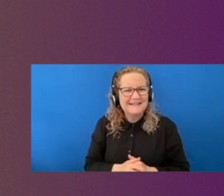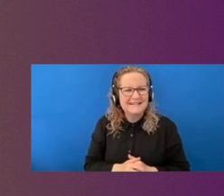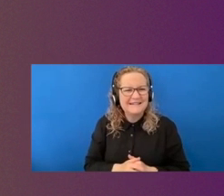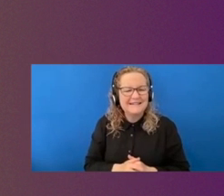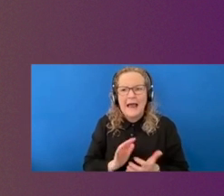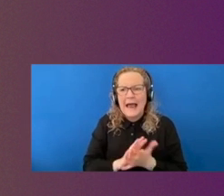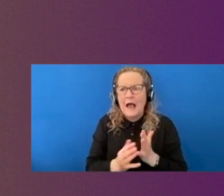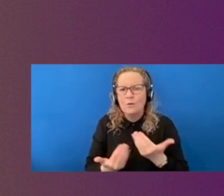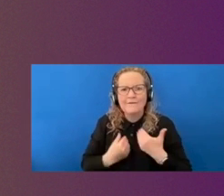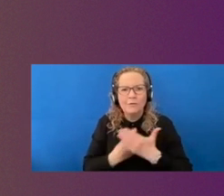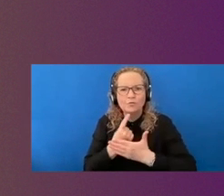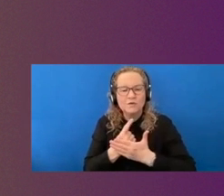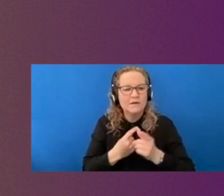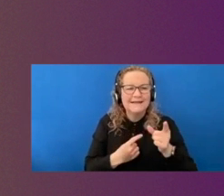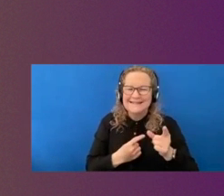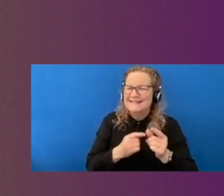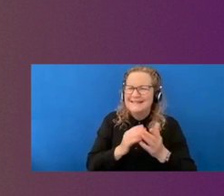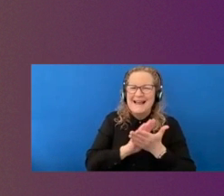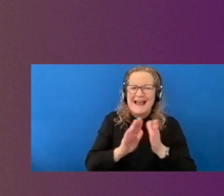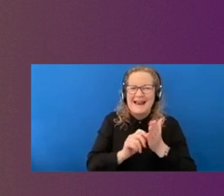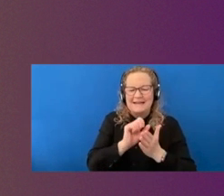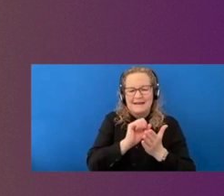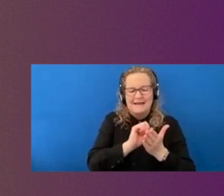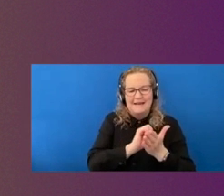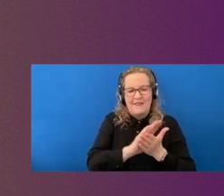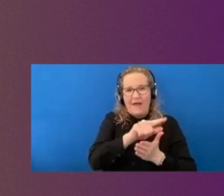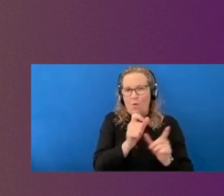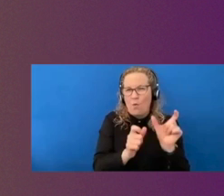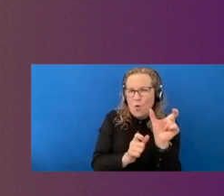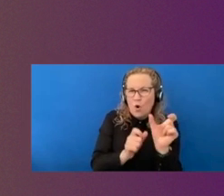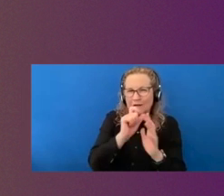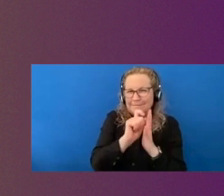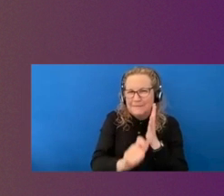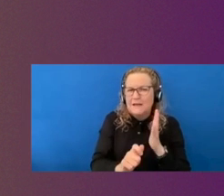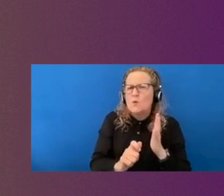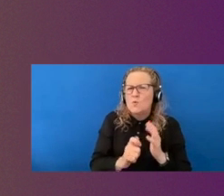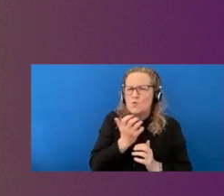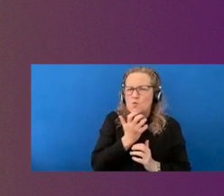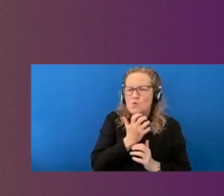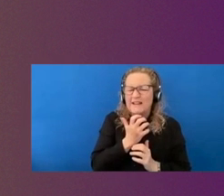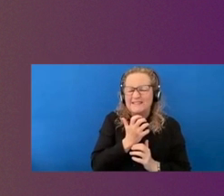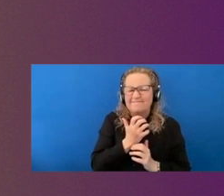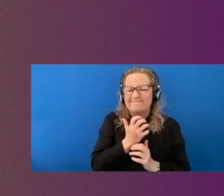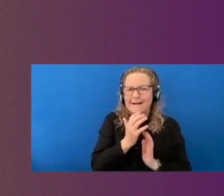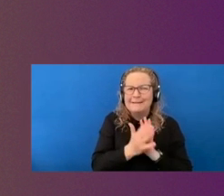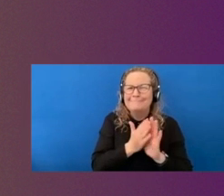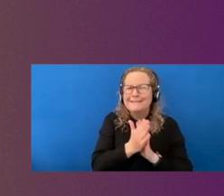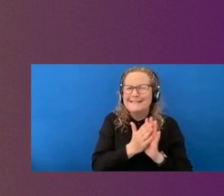quite loaded I think I should also mention to our wonderful audience that we do have the ability to